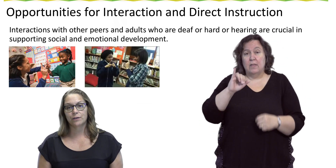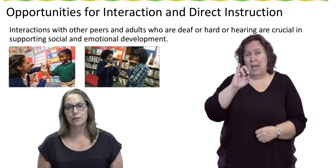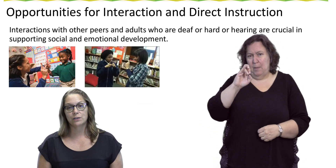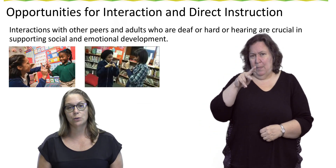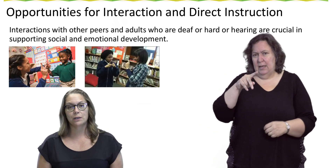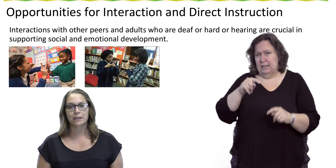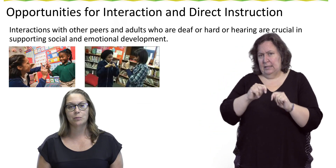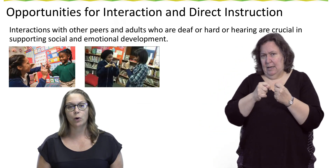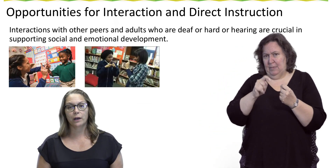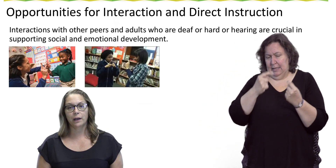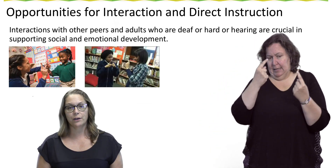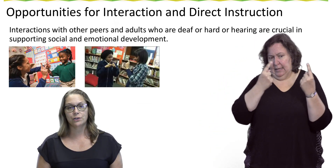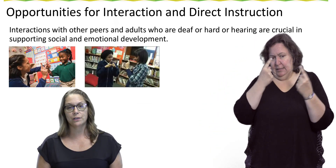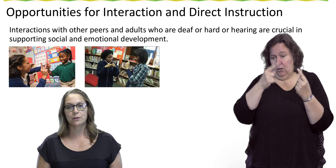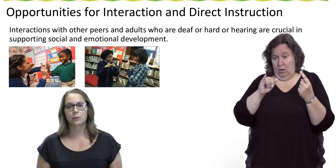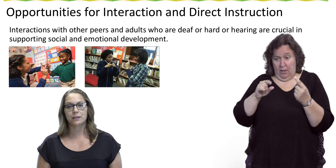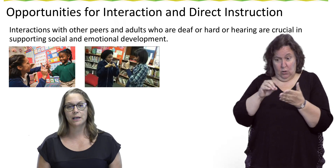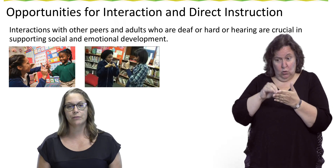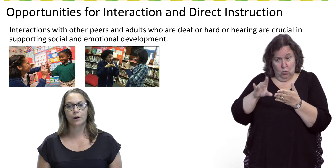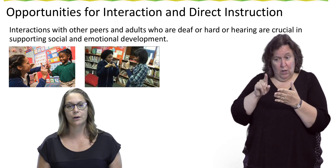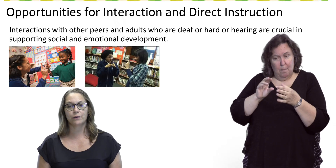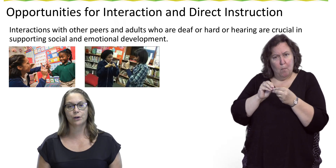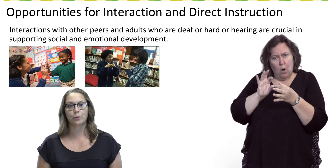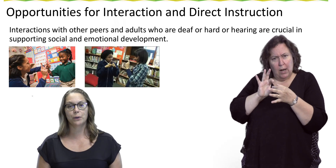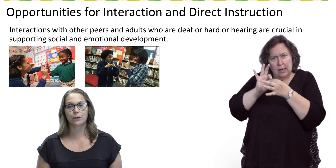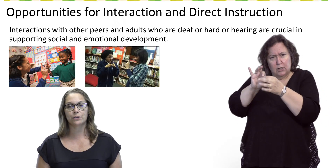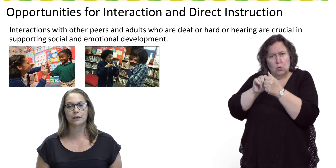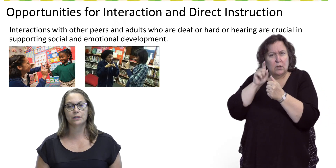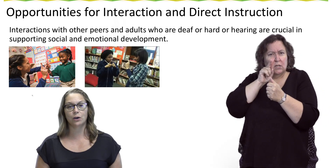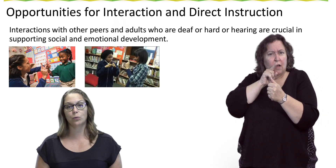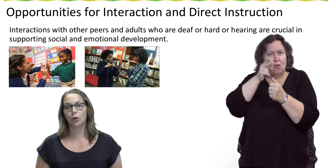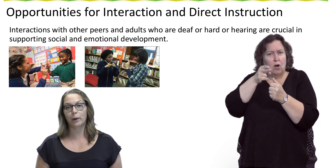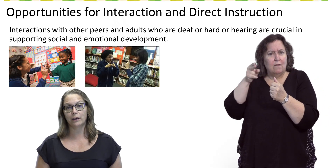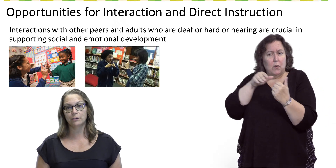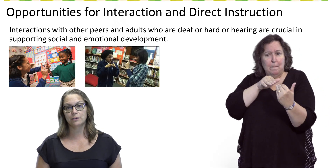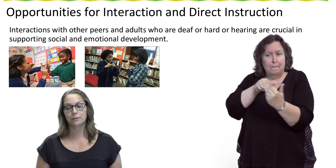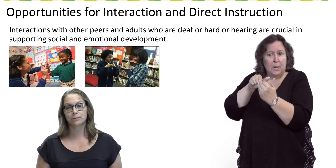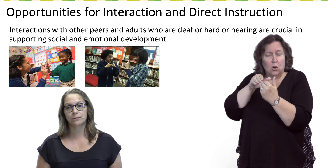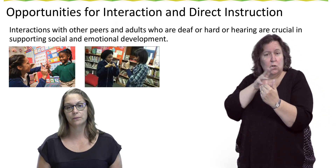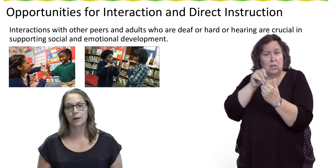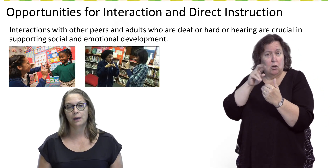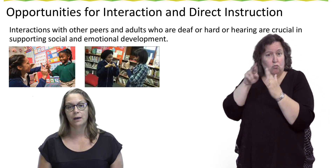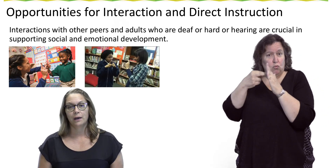if the student needs more connections with deaf or hard of hearing peers and adult role-models,